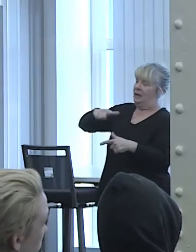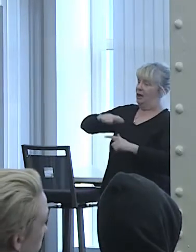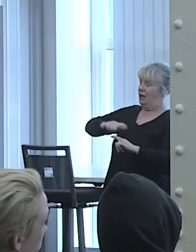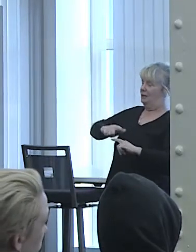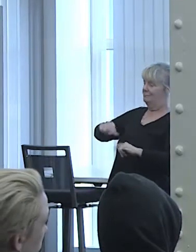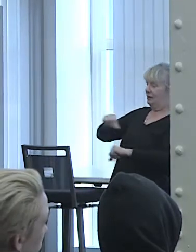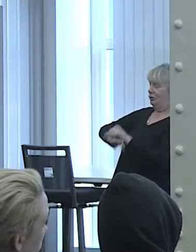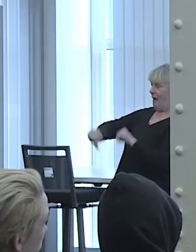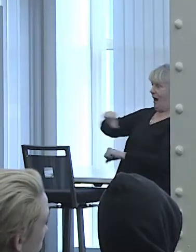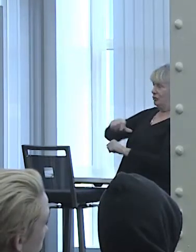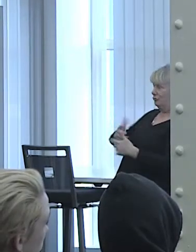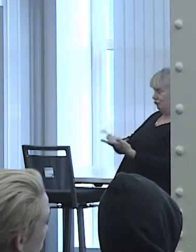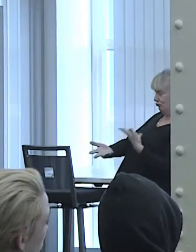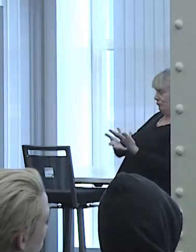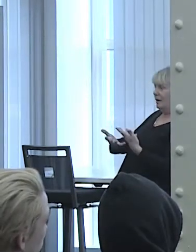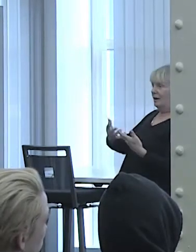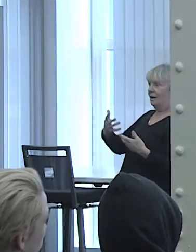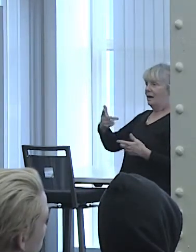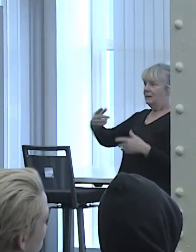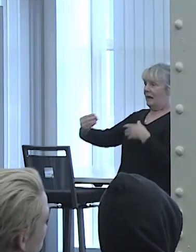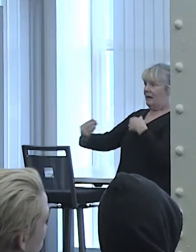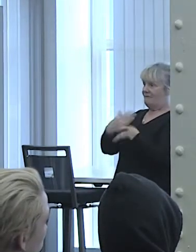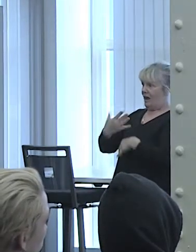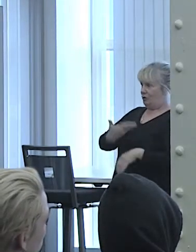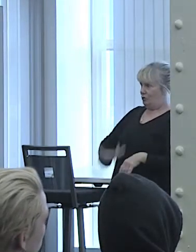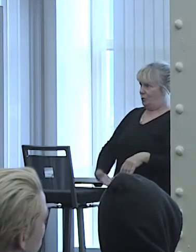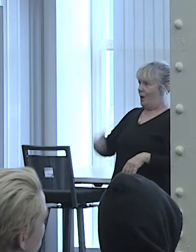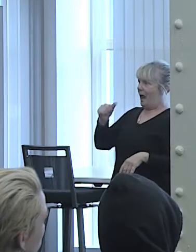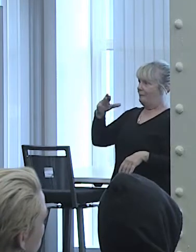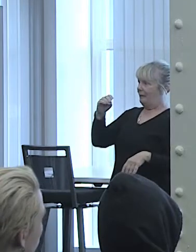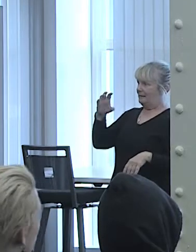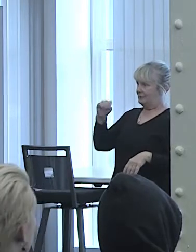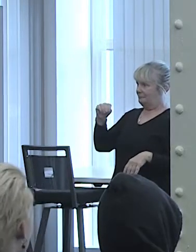can affect you, whether or not you lay claim to this disability as your identity,